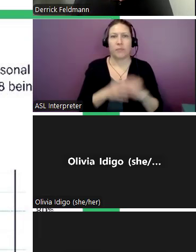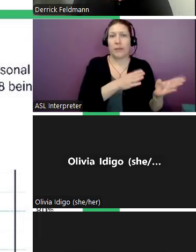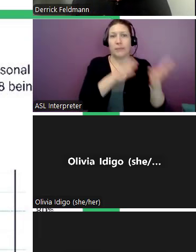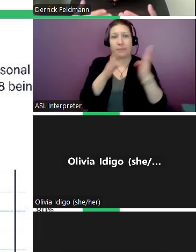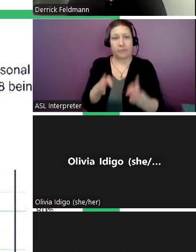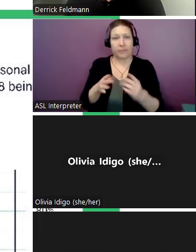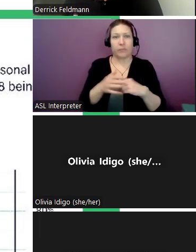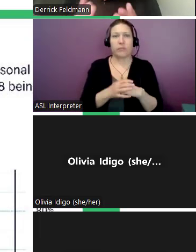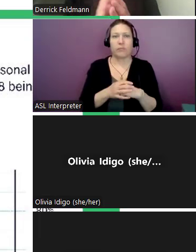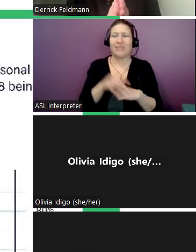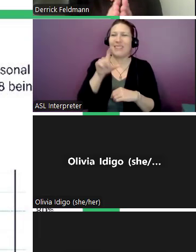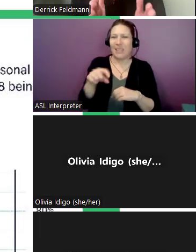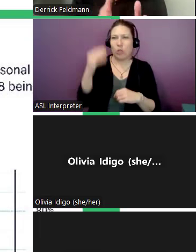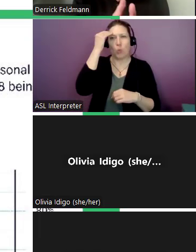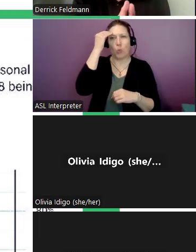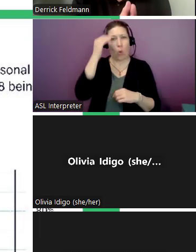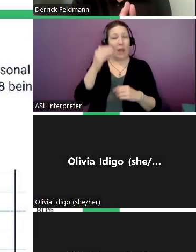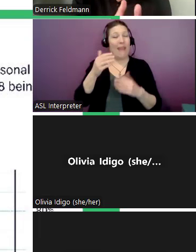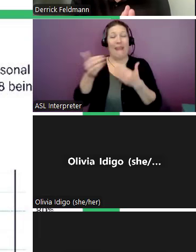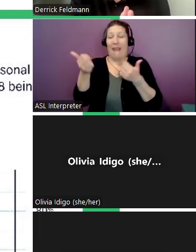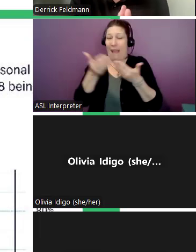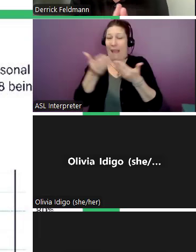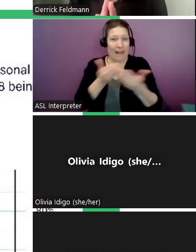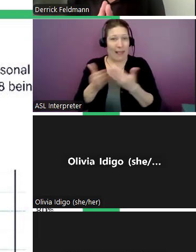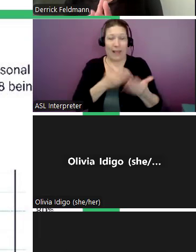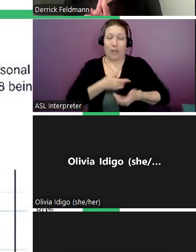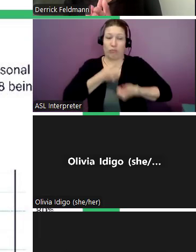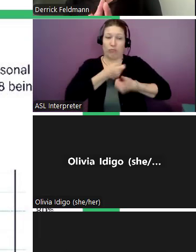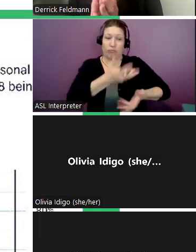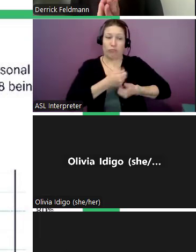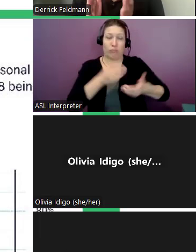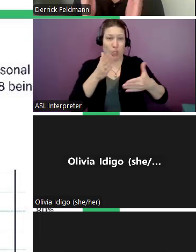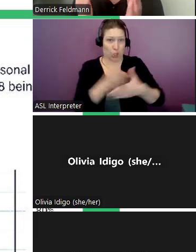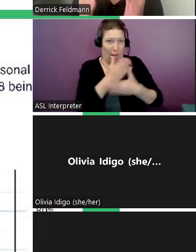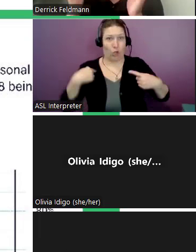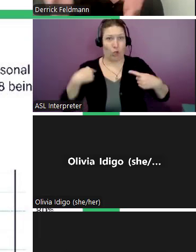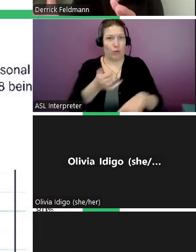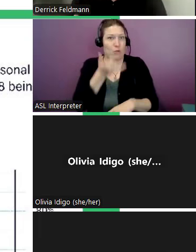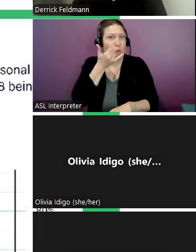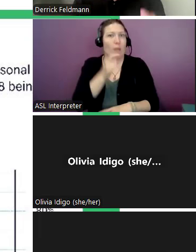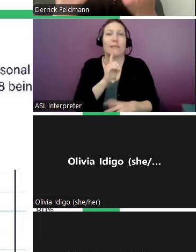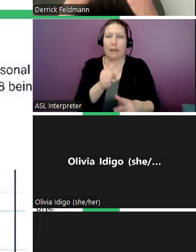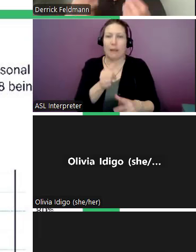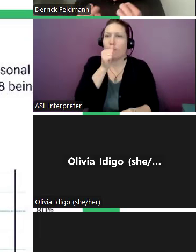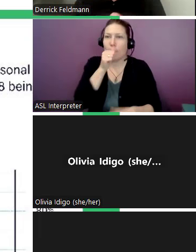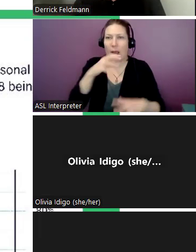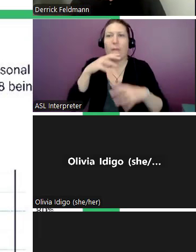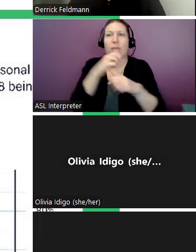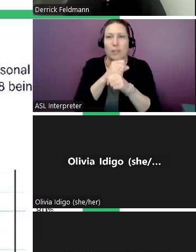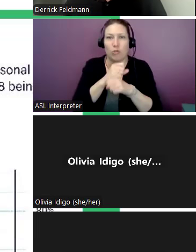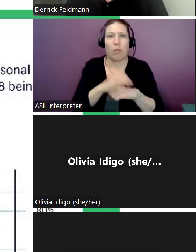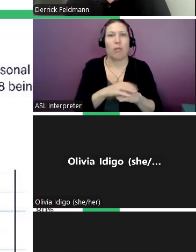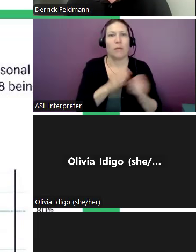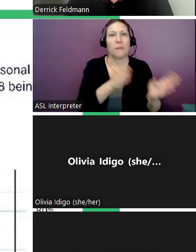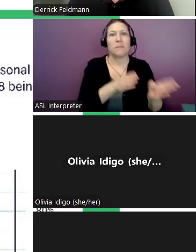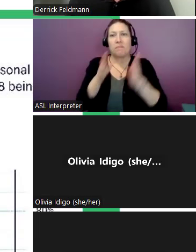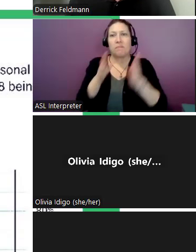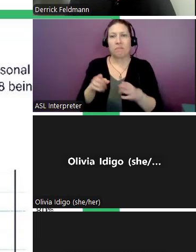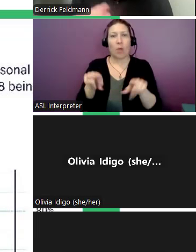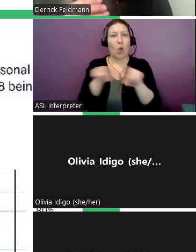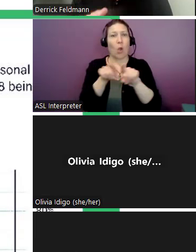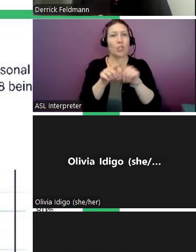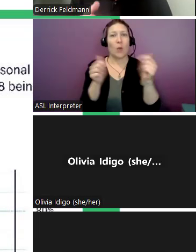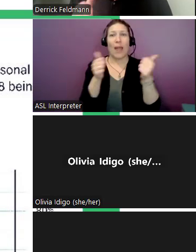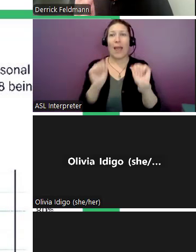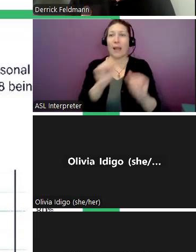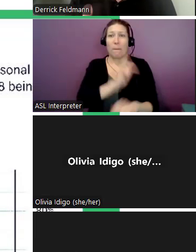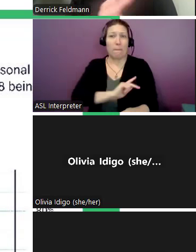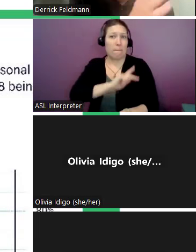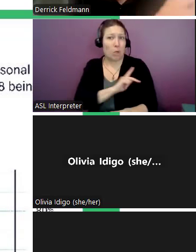Have in hearing personal stories of success is really key for them. That would help them be reassured too as well.